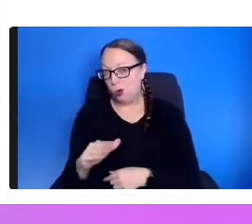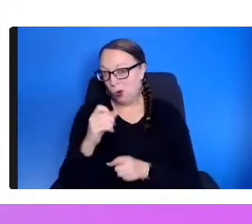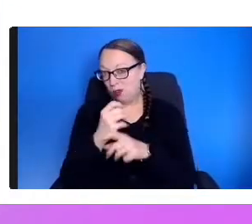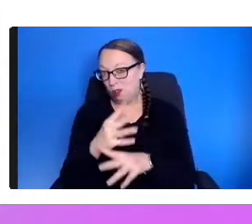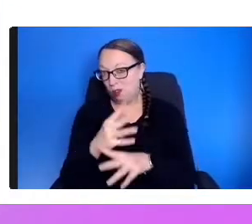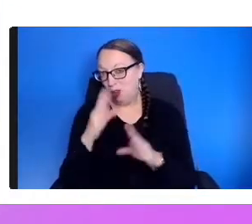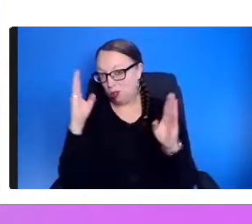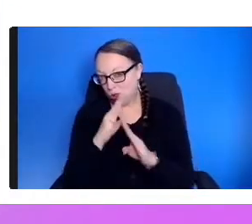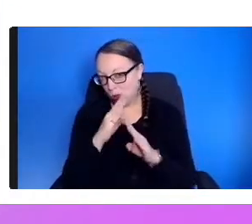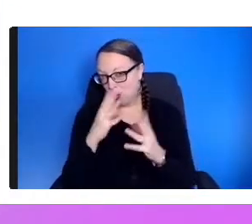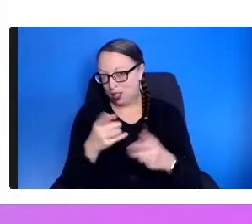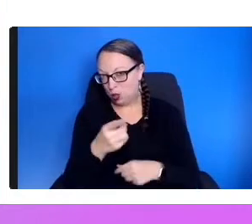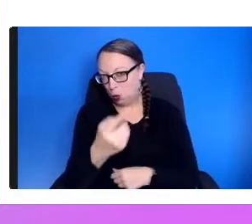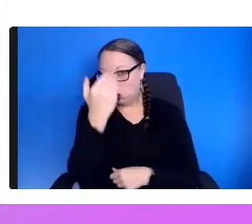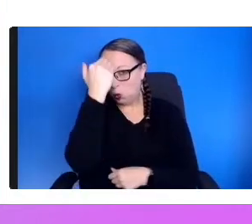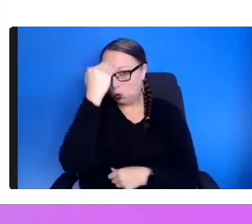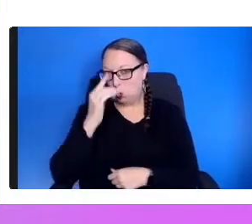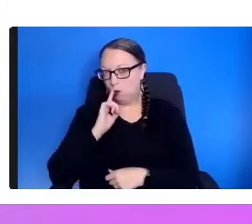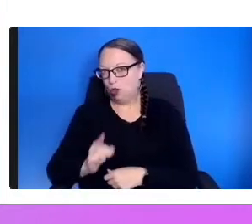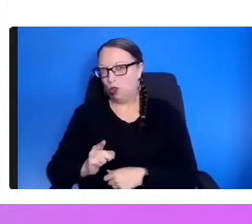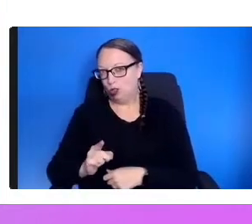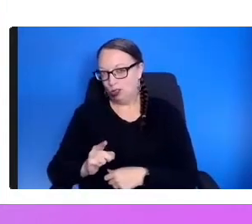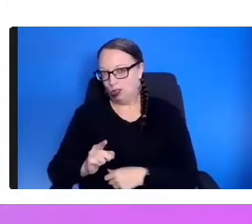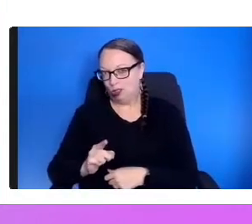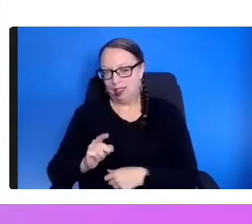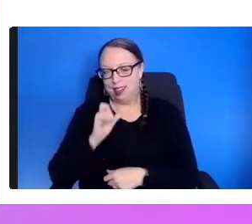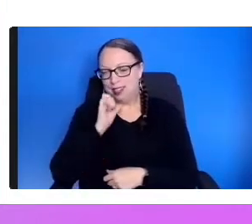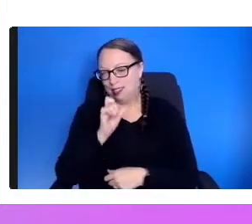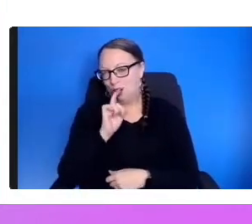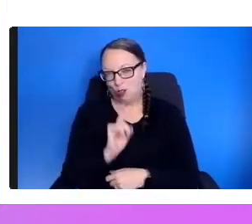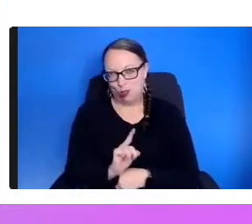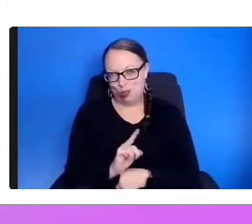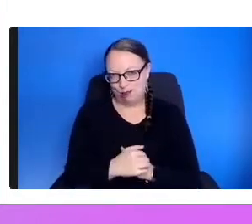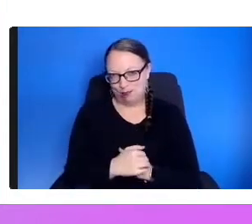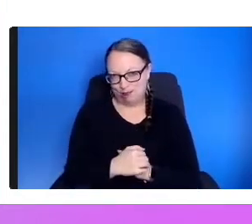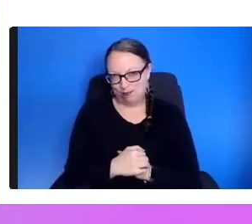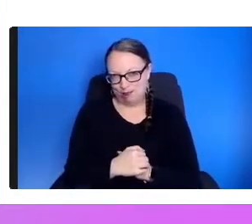it's what you know for sure that just ain't so." And there are so many